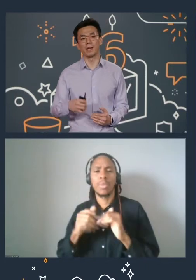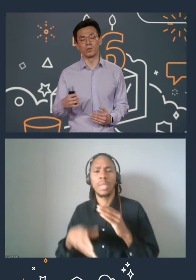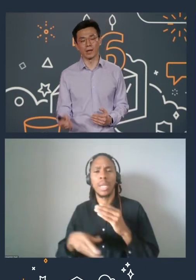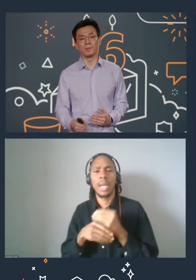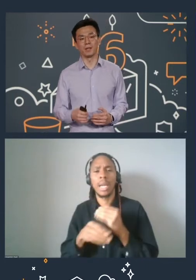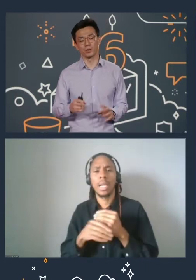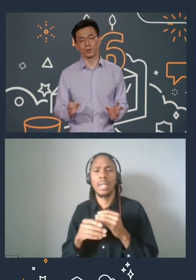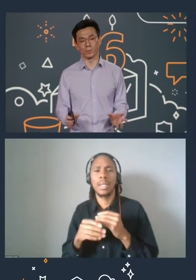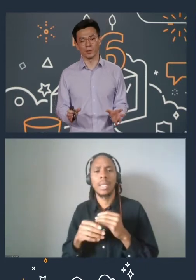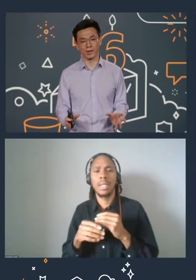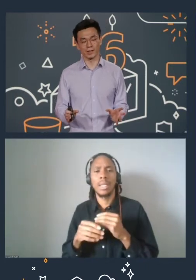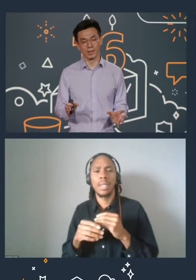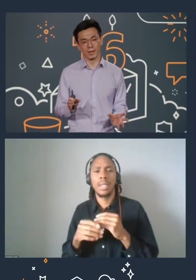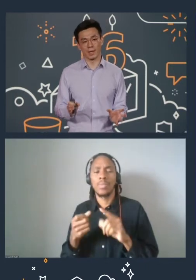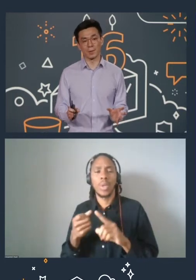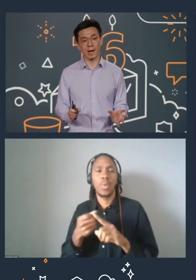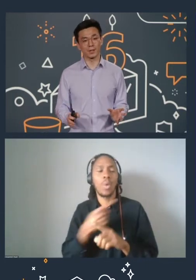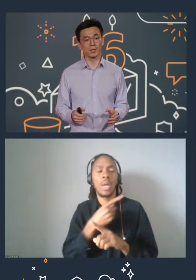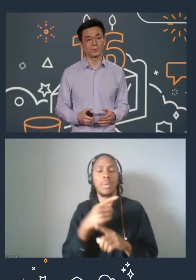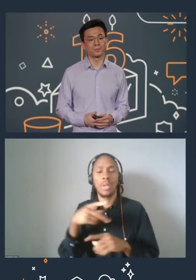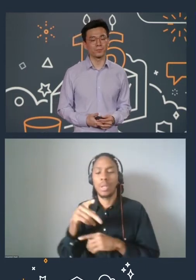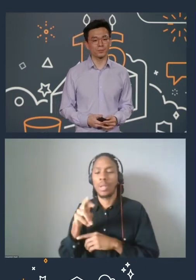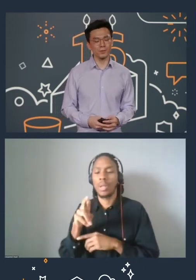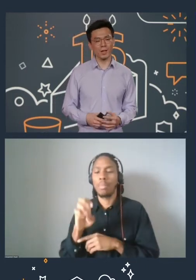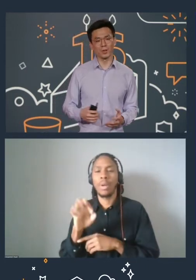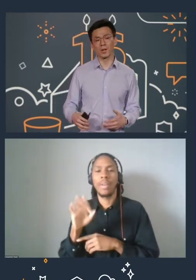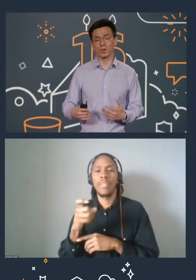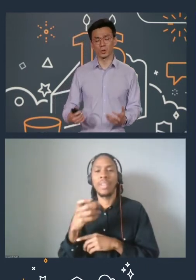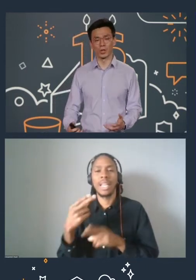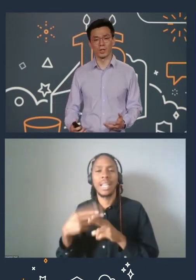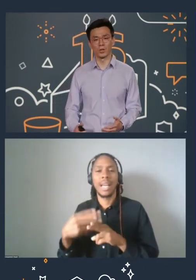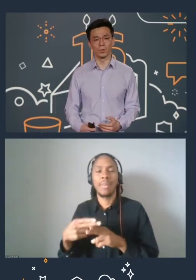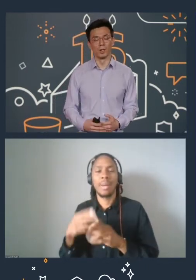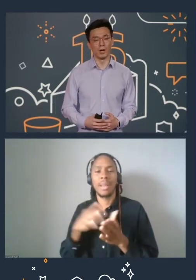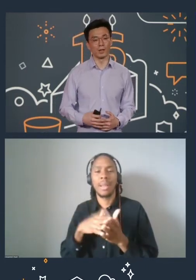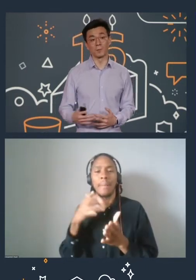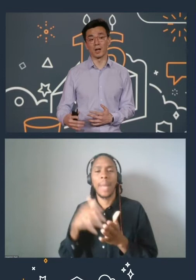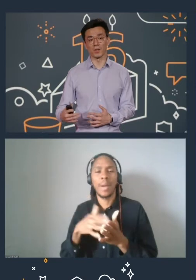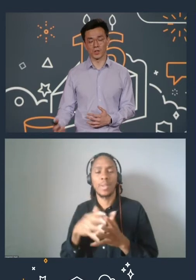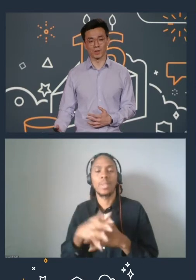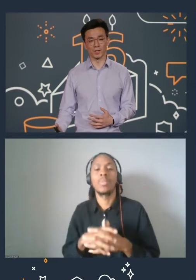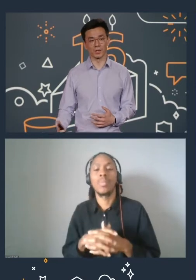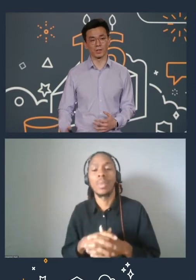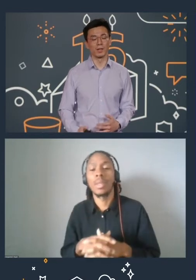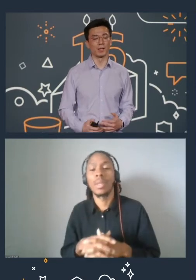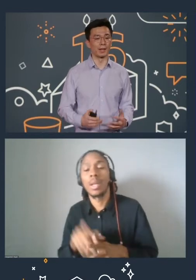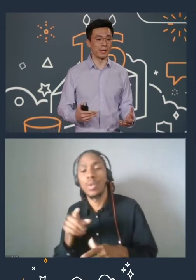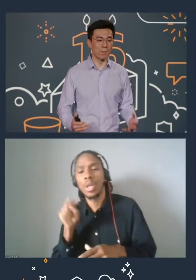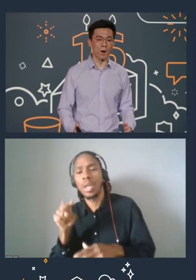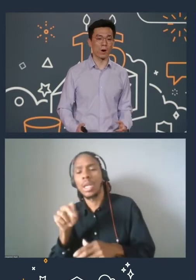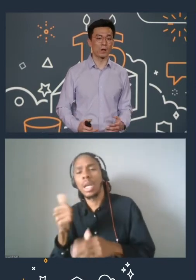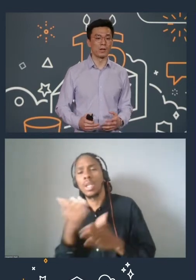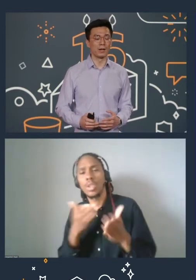and randomness to your prefix naming patterns. You can also look into some of the other services like EMR